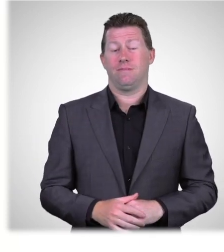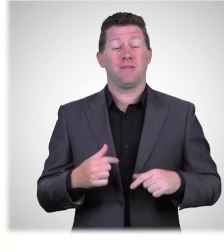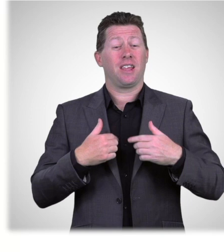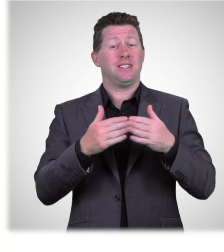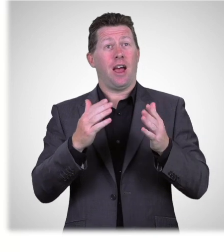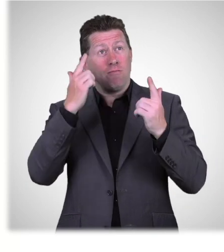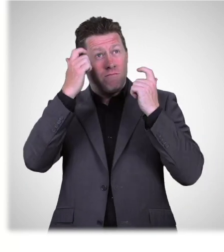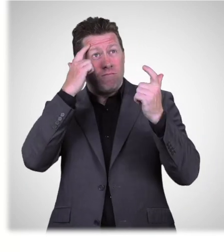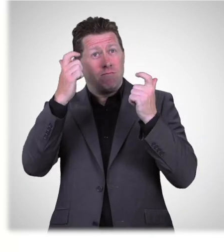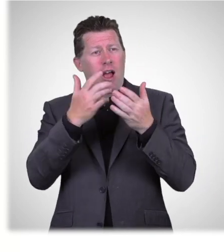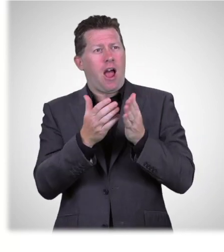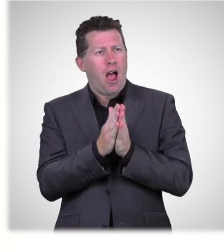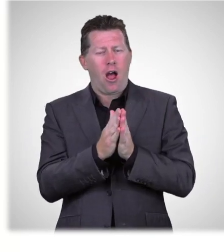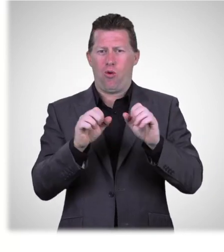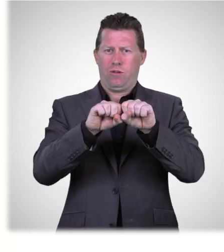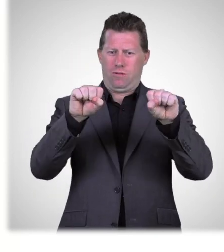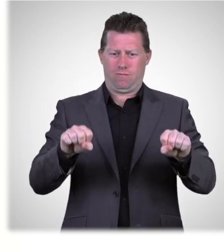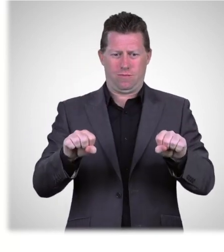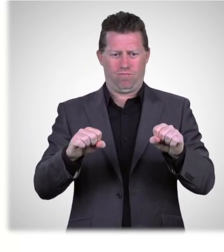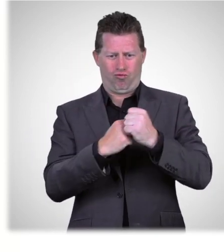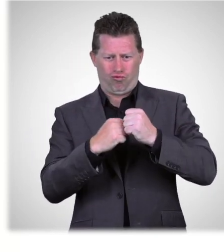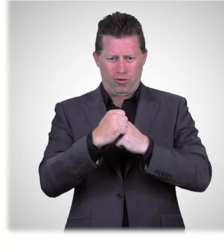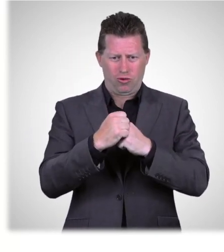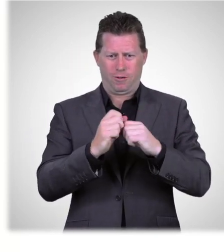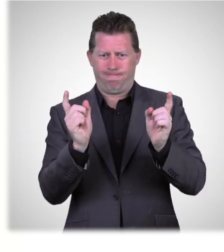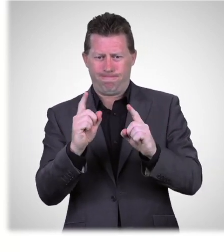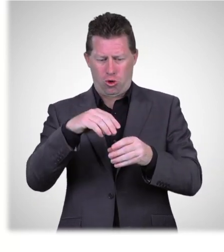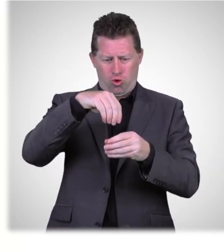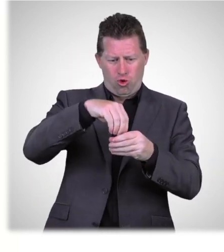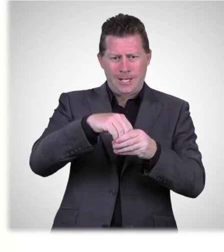I start by coming up with some ideas about structure and the content of the session, so